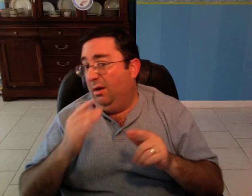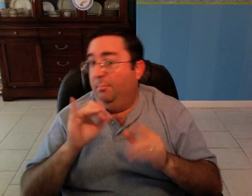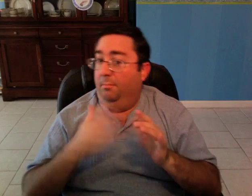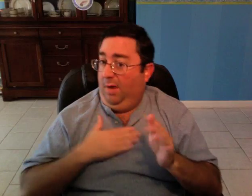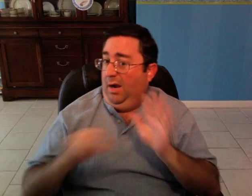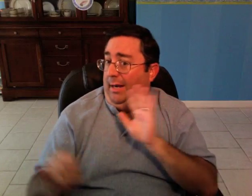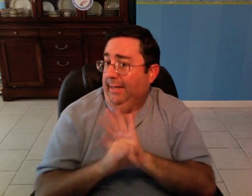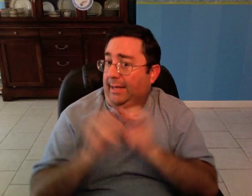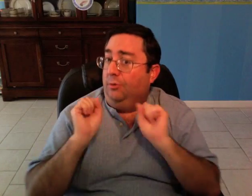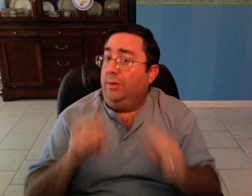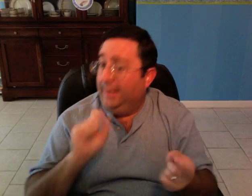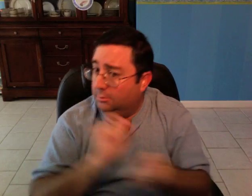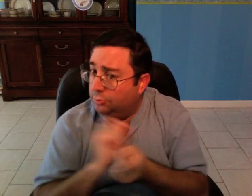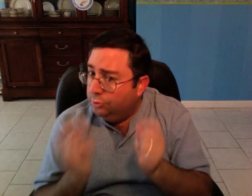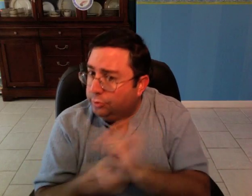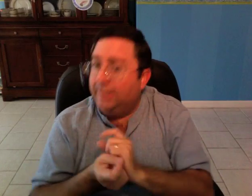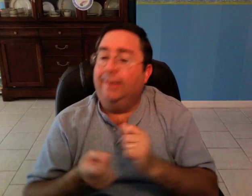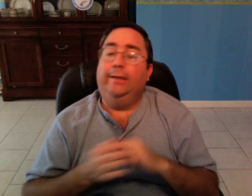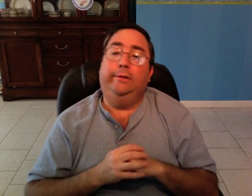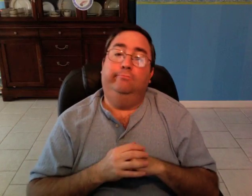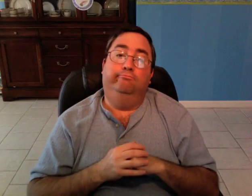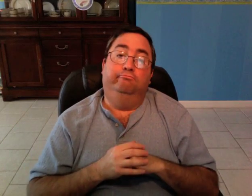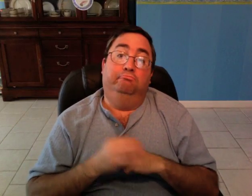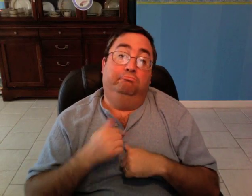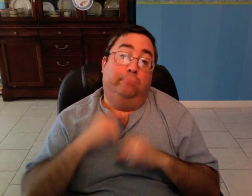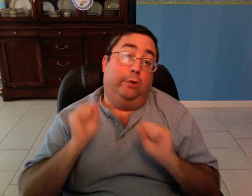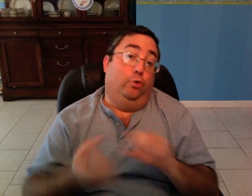But my identity can change.